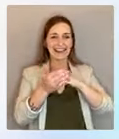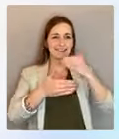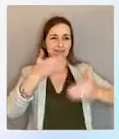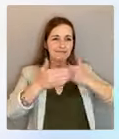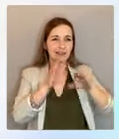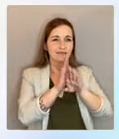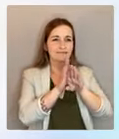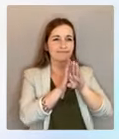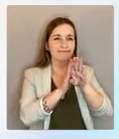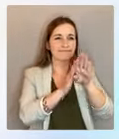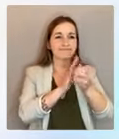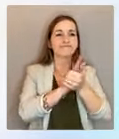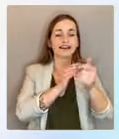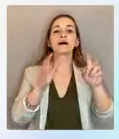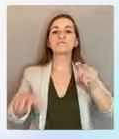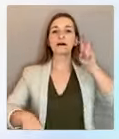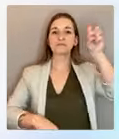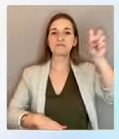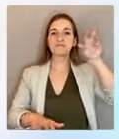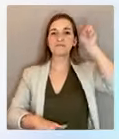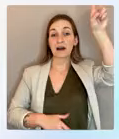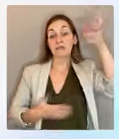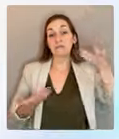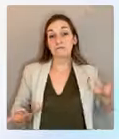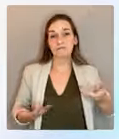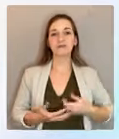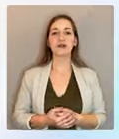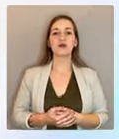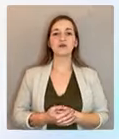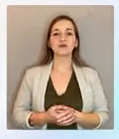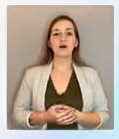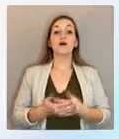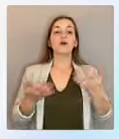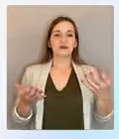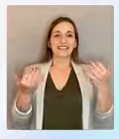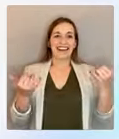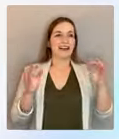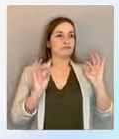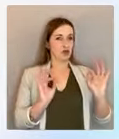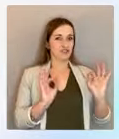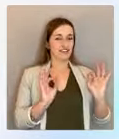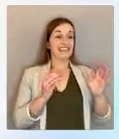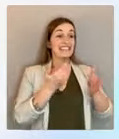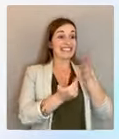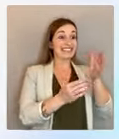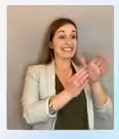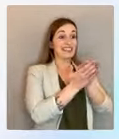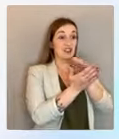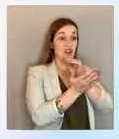They're still challenging, and the cycle repeats. So at this point, we've got a game that's easy to learn,